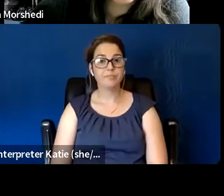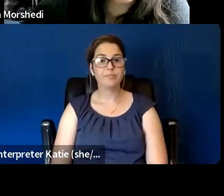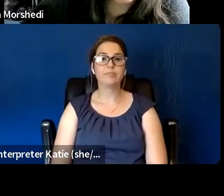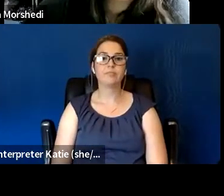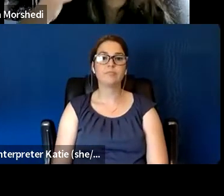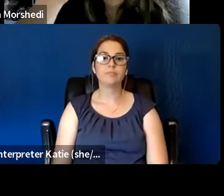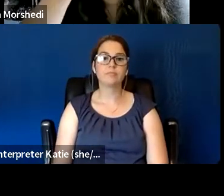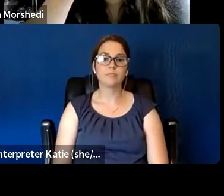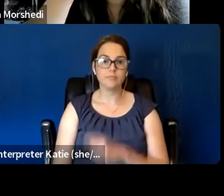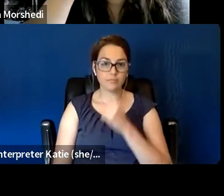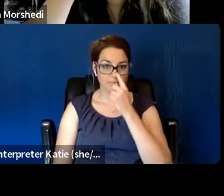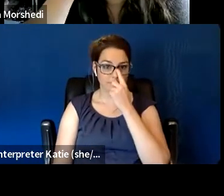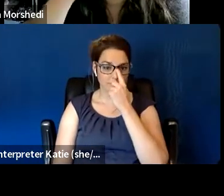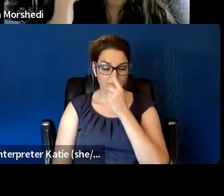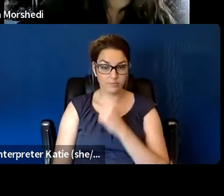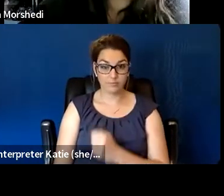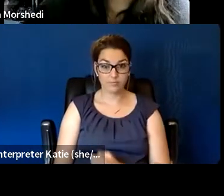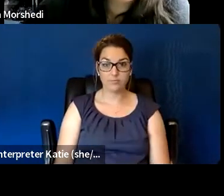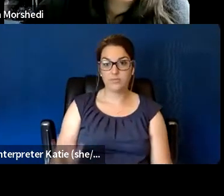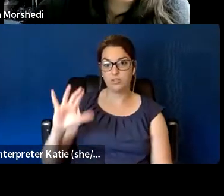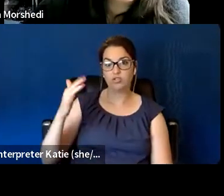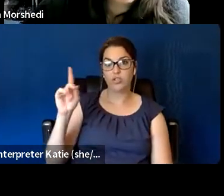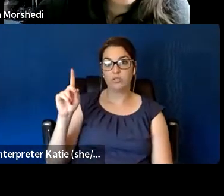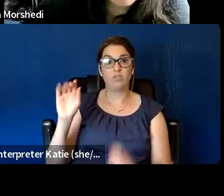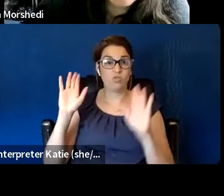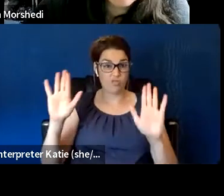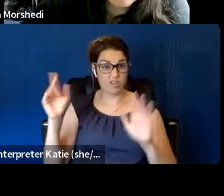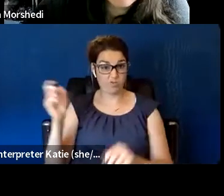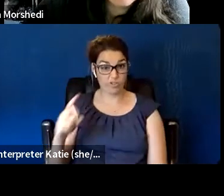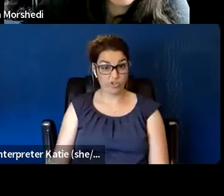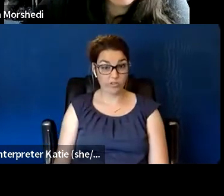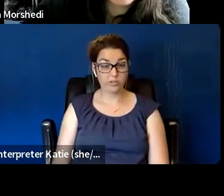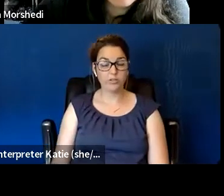So this goes back to trauma-informed care.